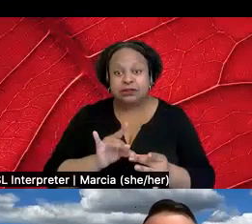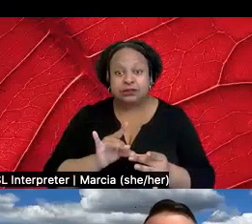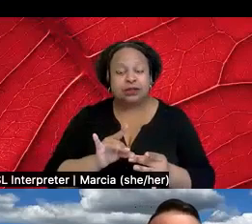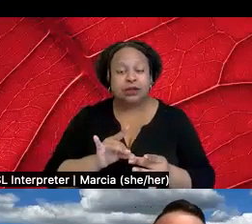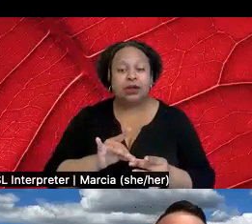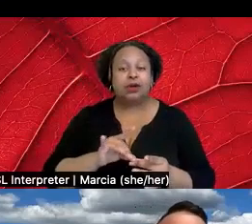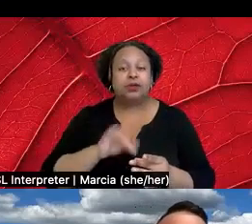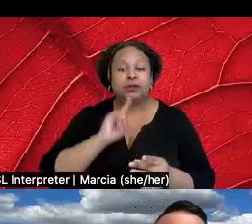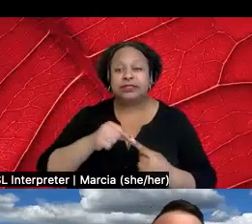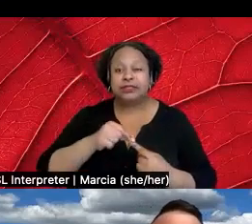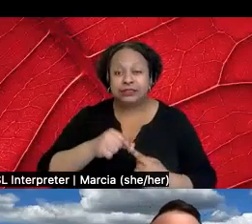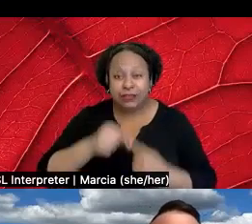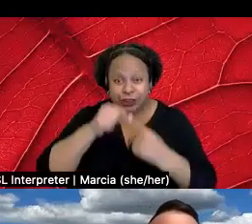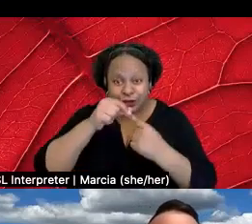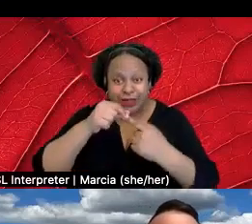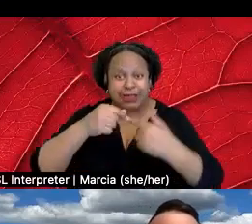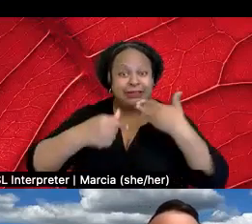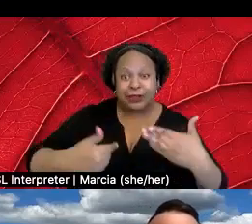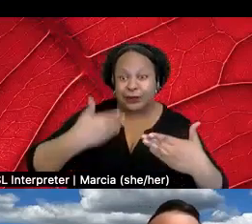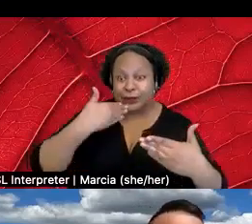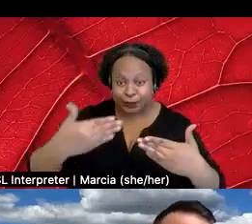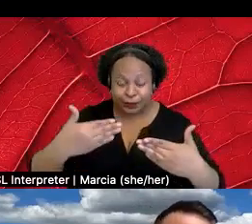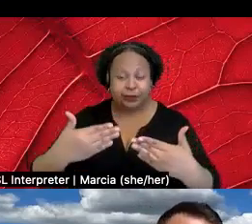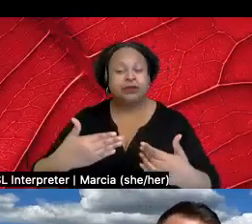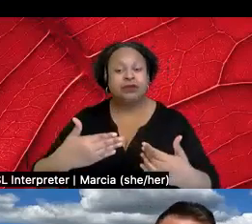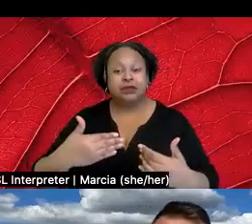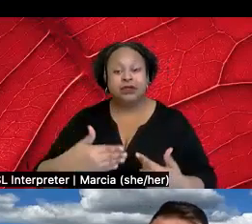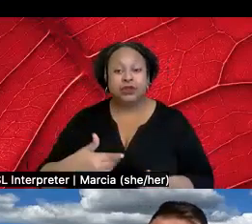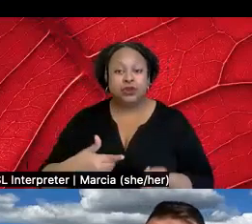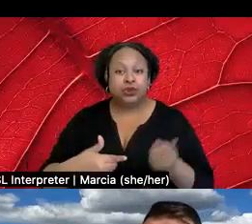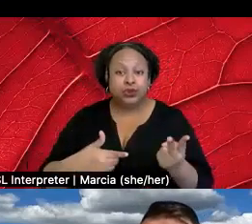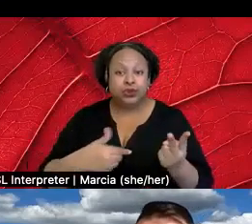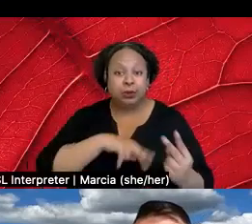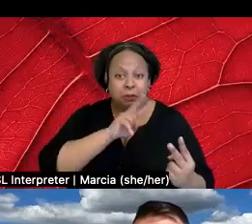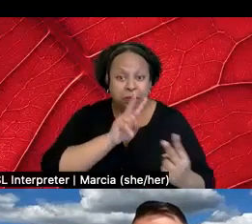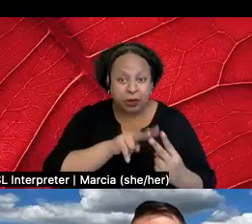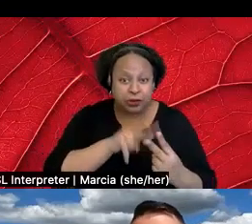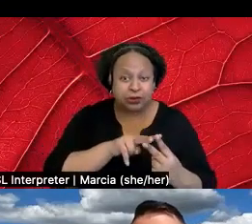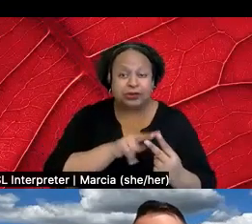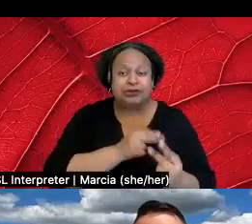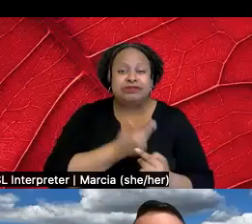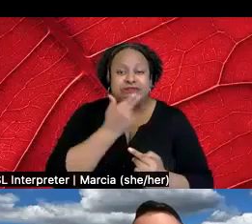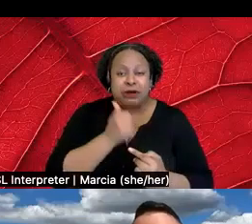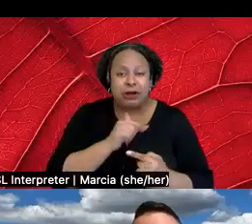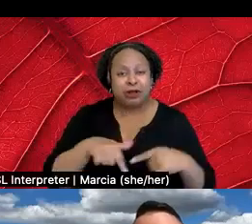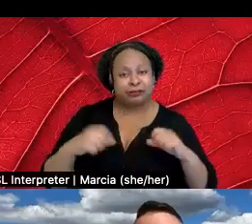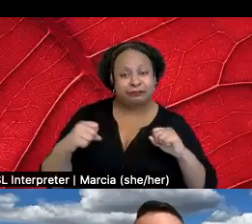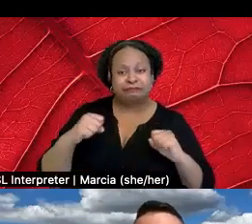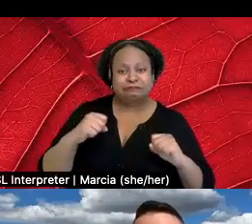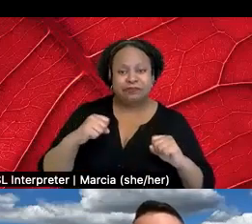very special thank you to my two partners in our small but mighty organizing committee for this conference,